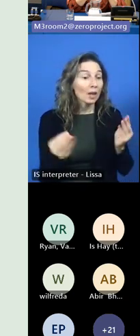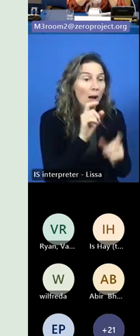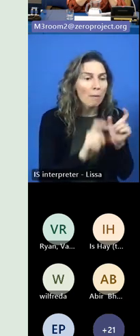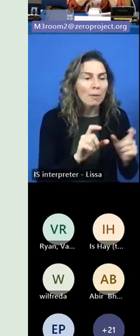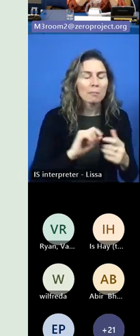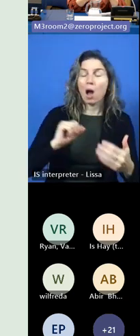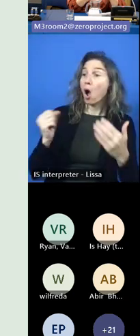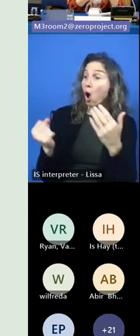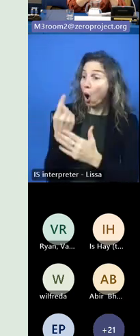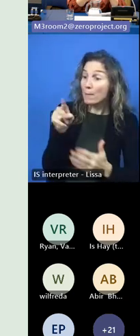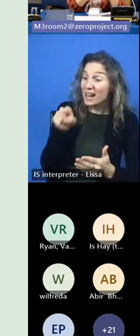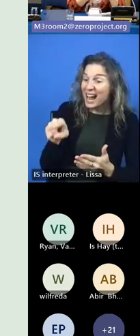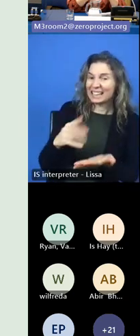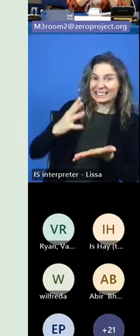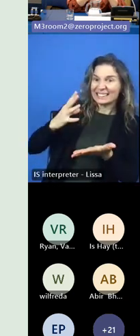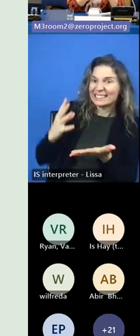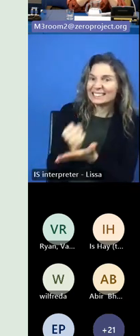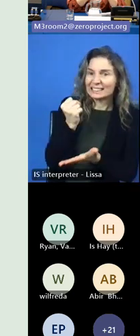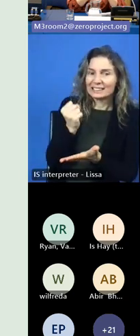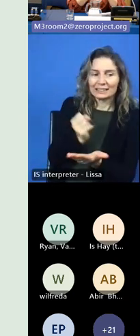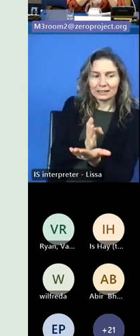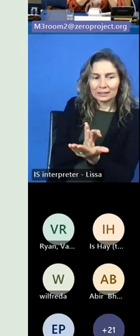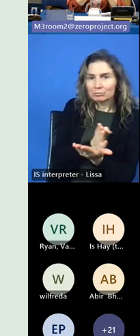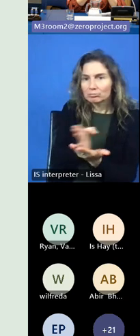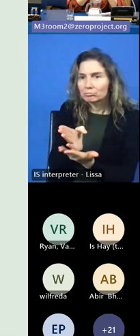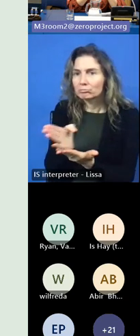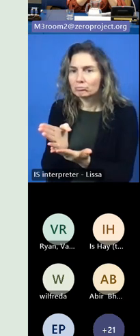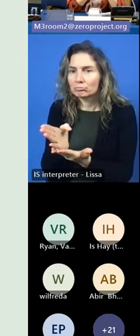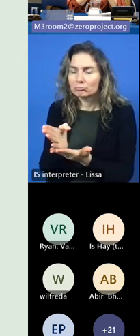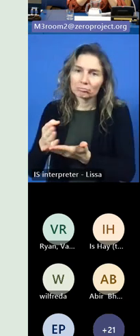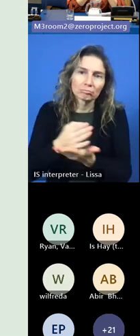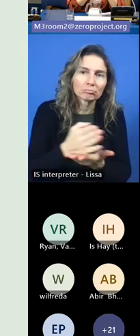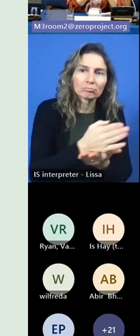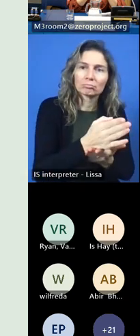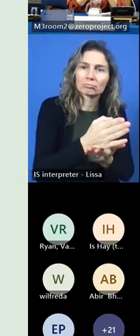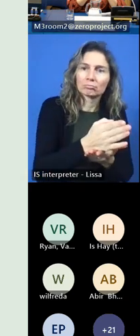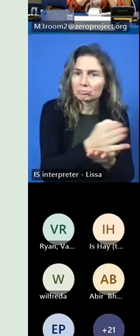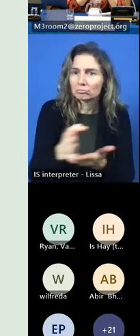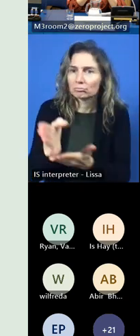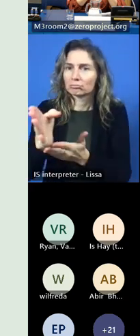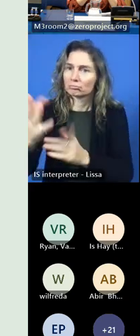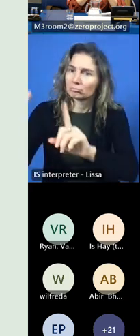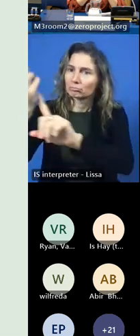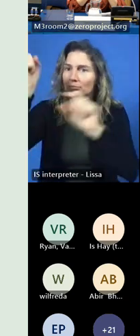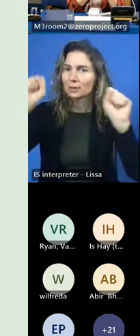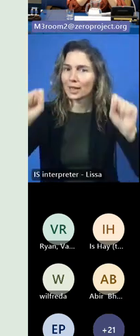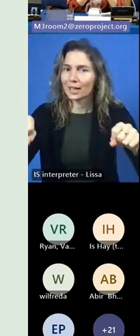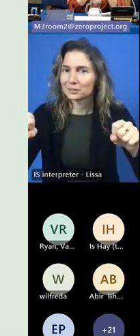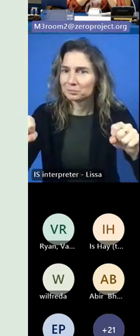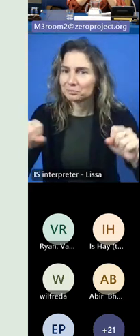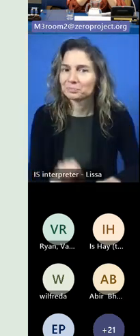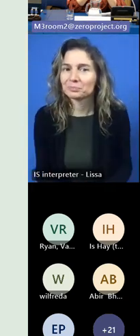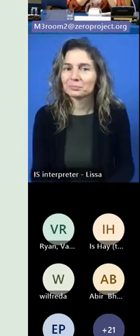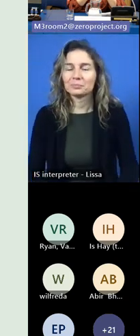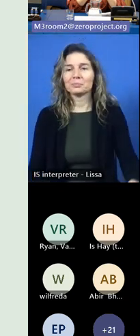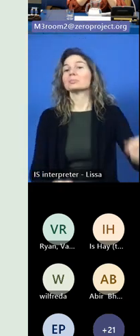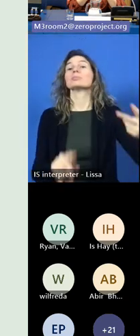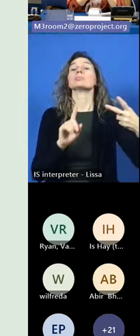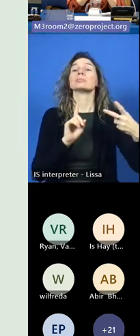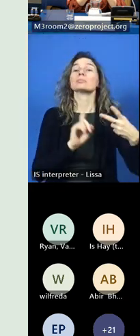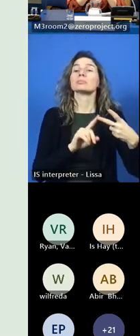path that makes sense to them and brings them joy in their work. We need to talk about enablement,